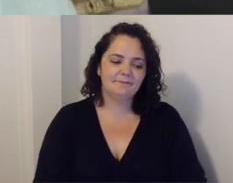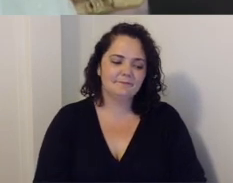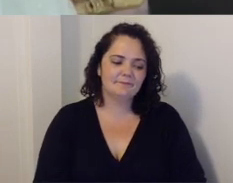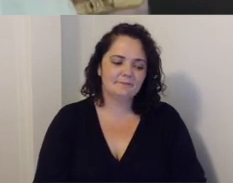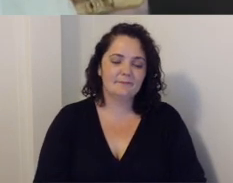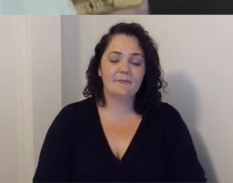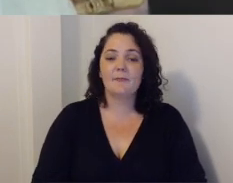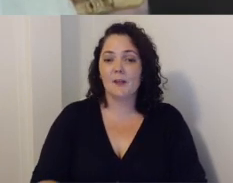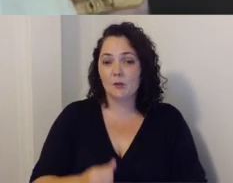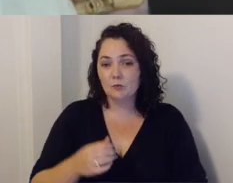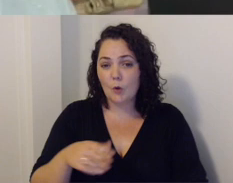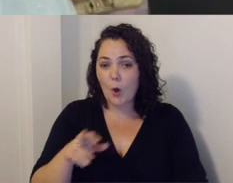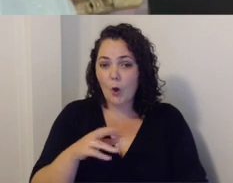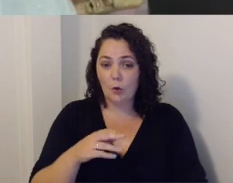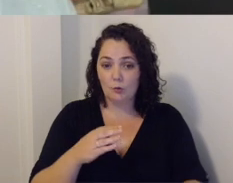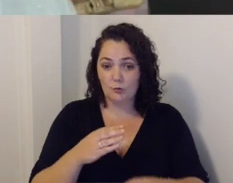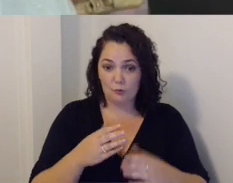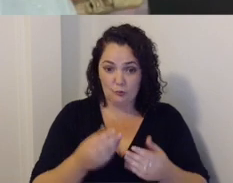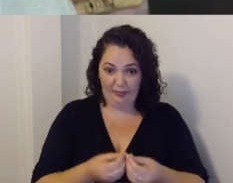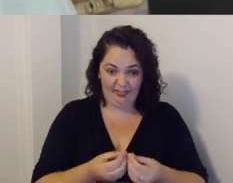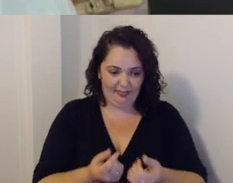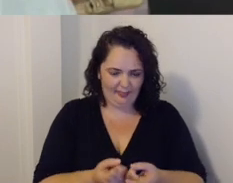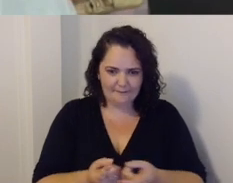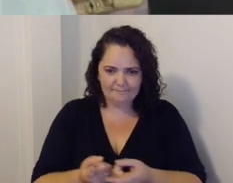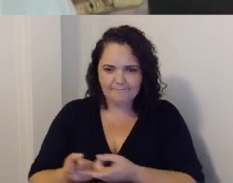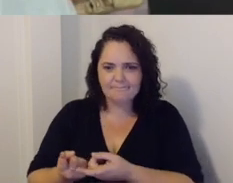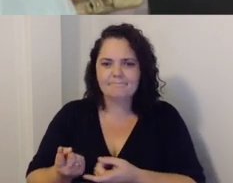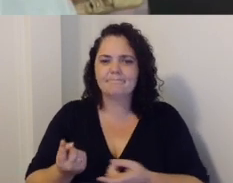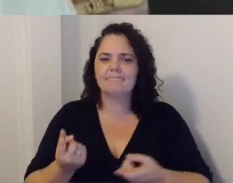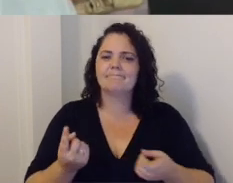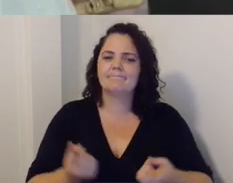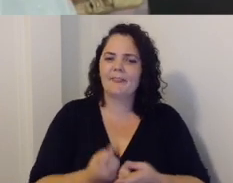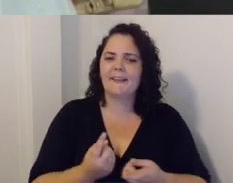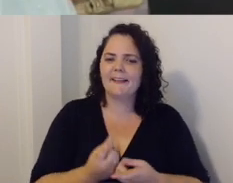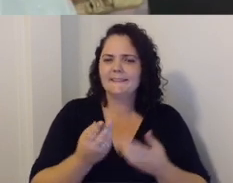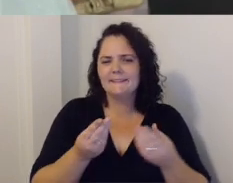so those of you who are working with materials where especially if it's it's a material where